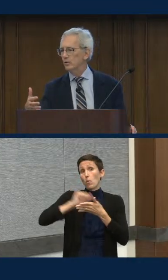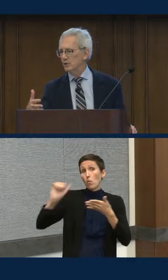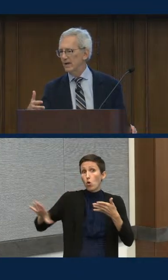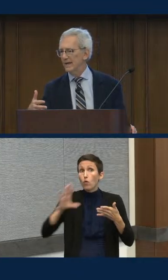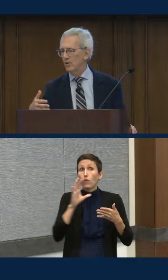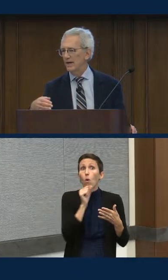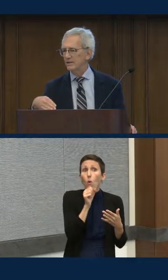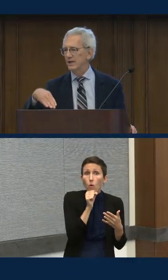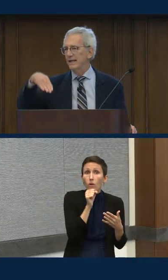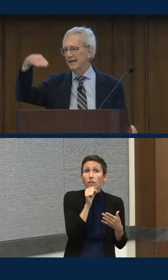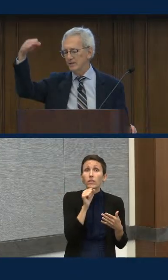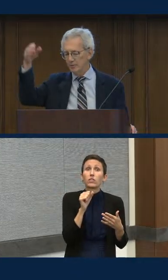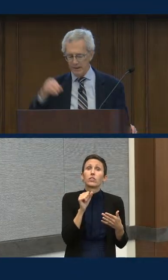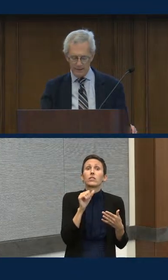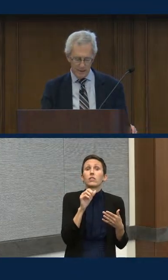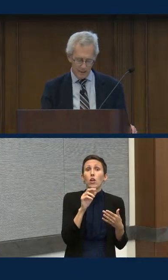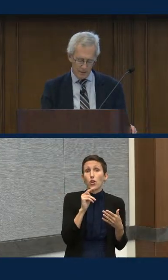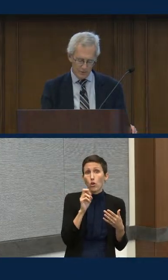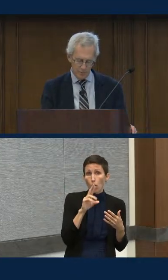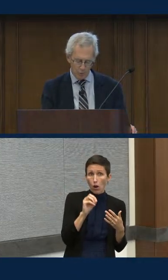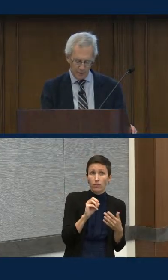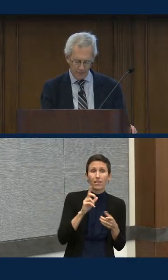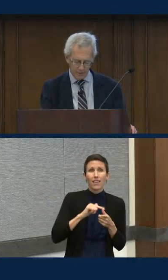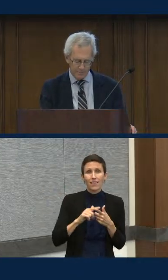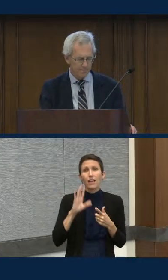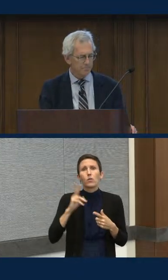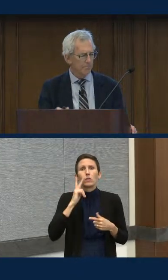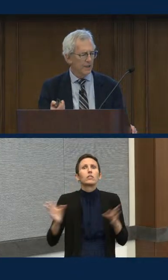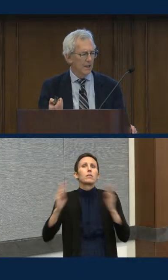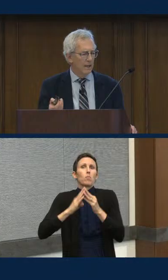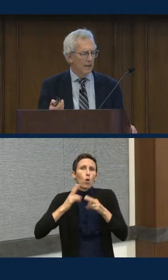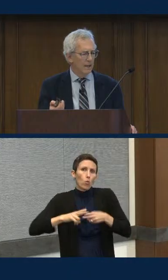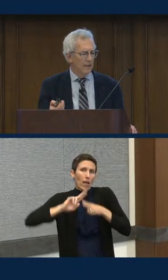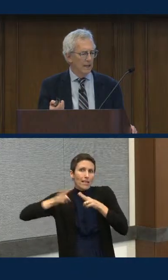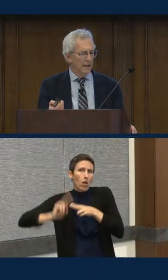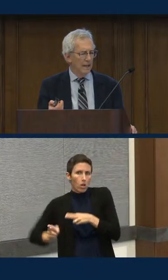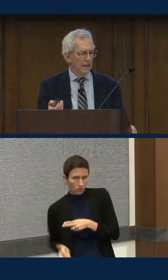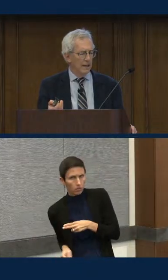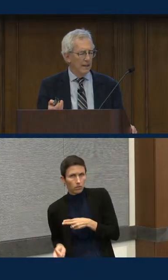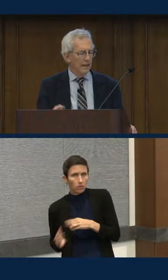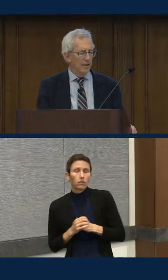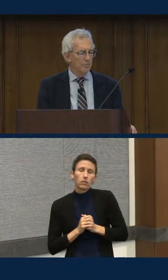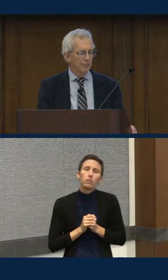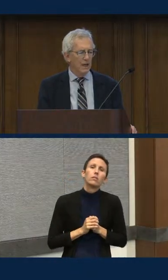neurons you have unrestrained